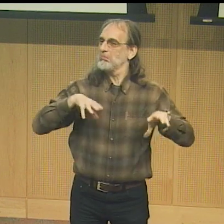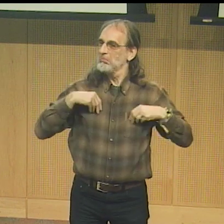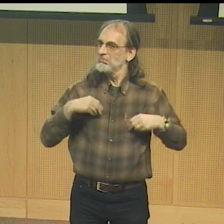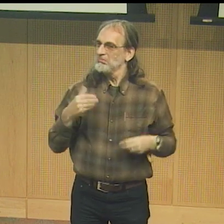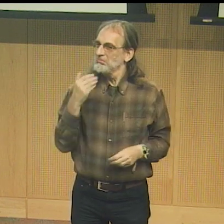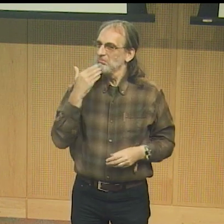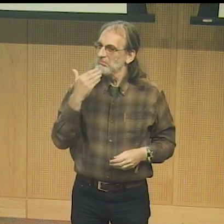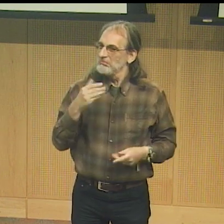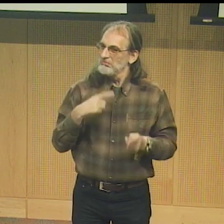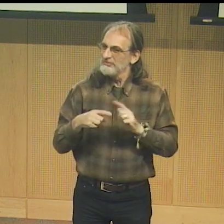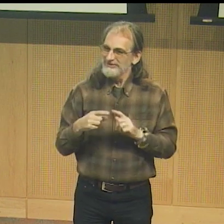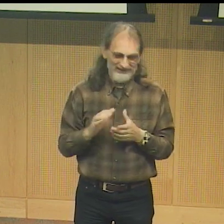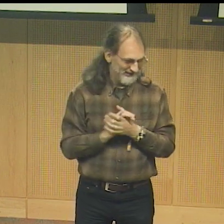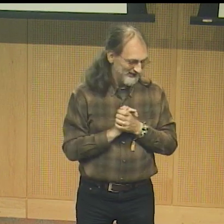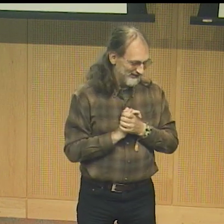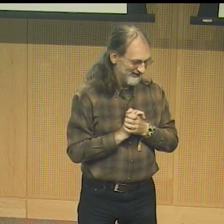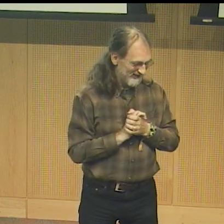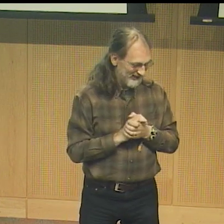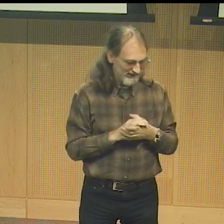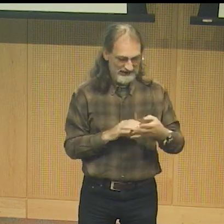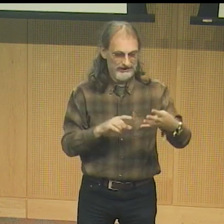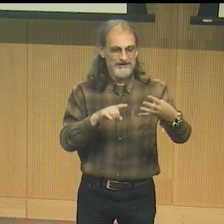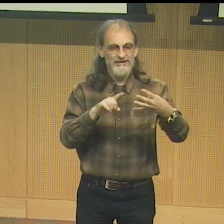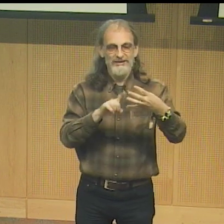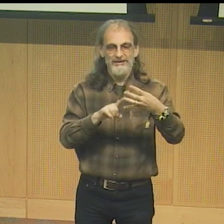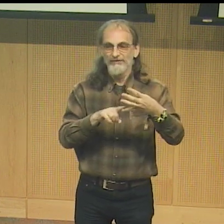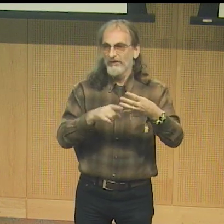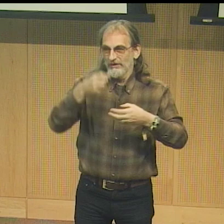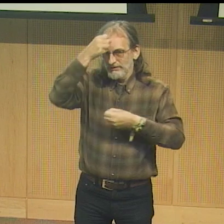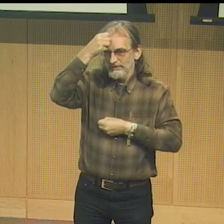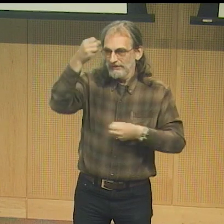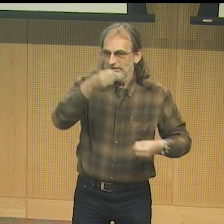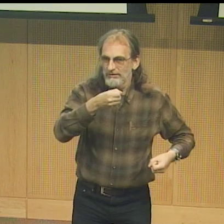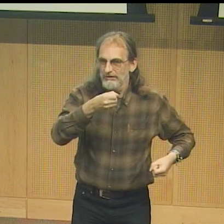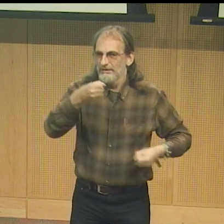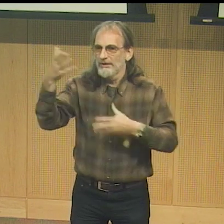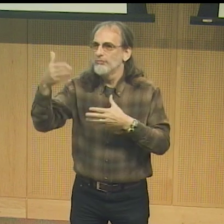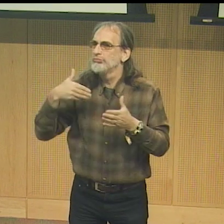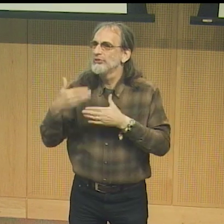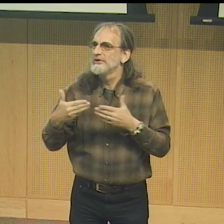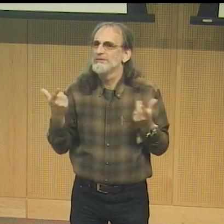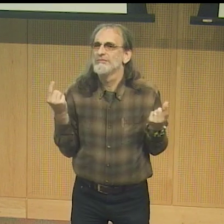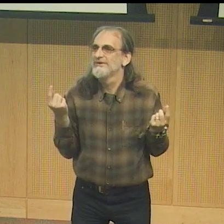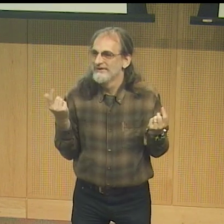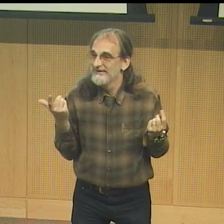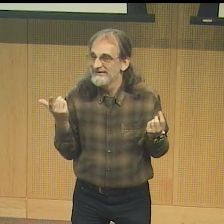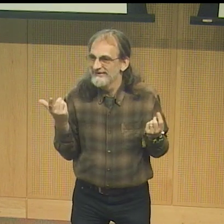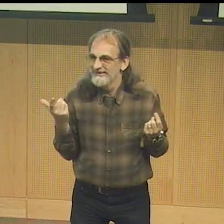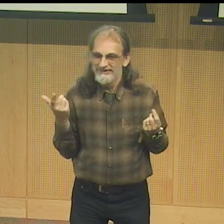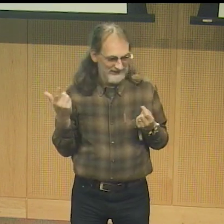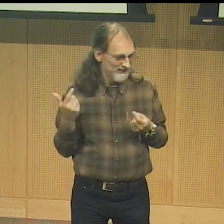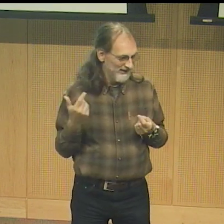And it seems to be a sign that fits our cultural experiences. And then evaluating the last 10 years